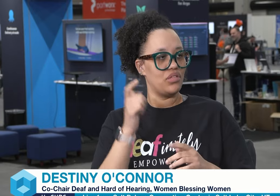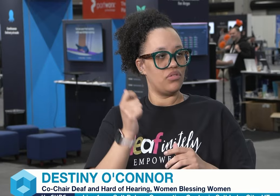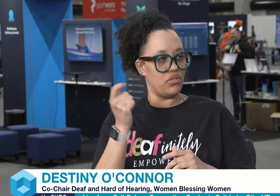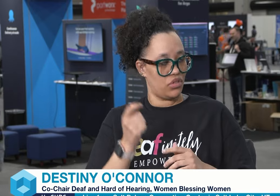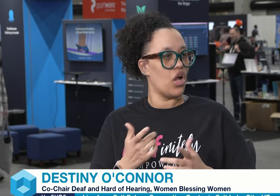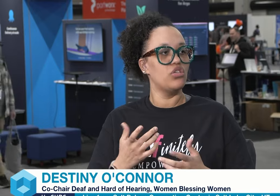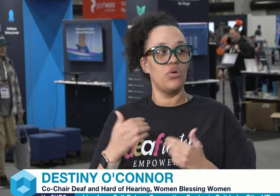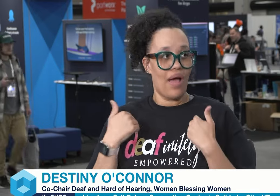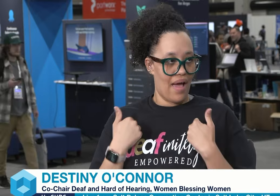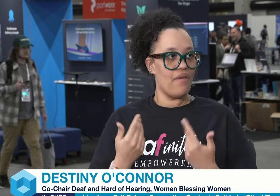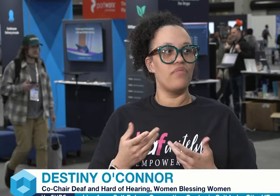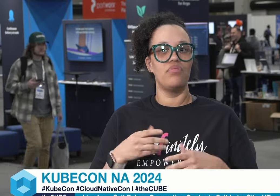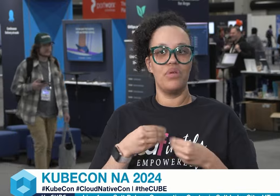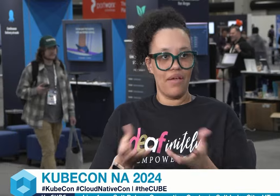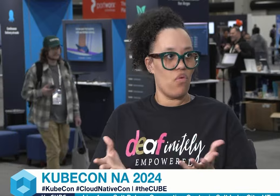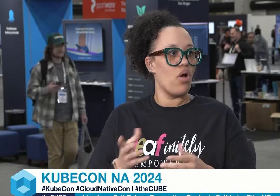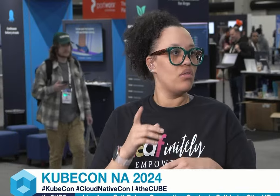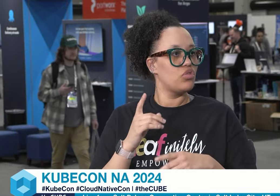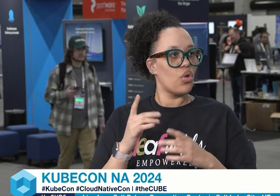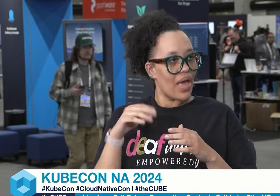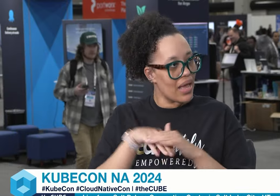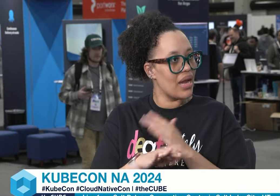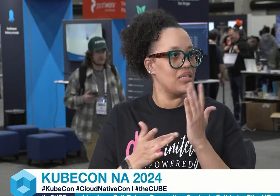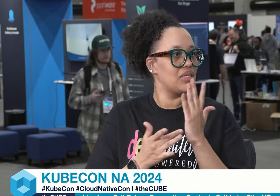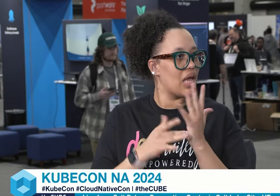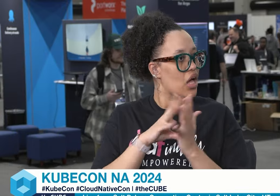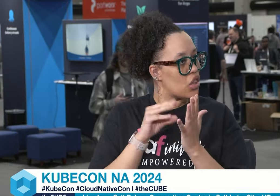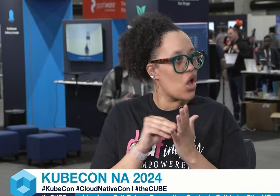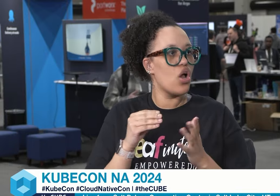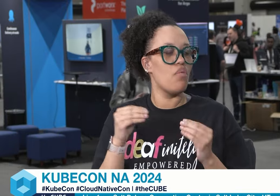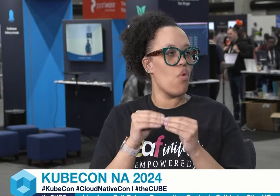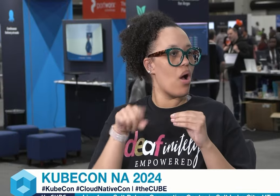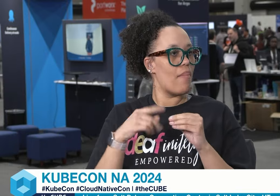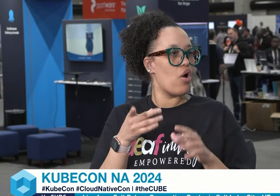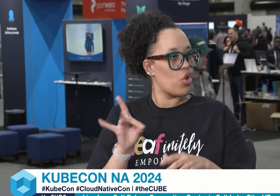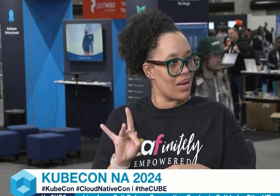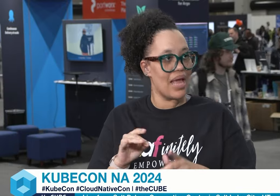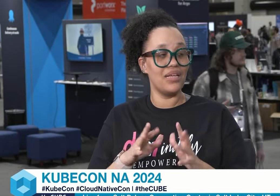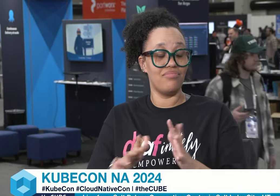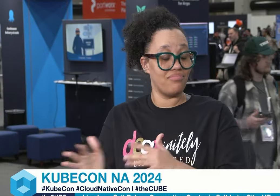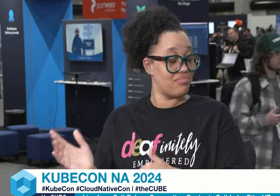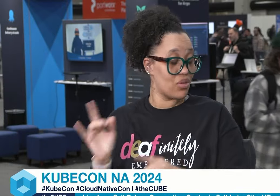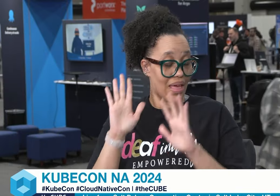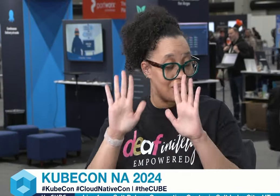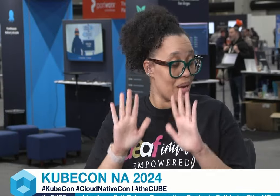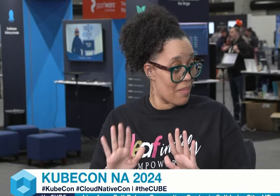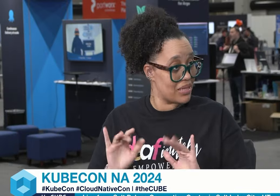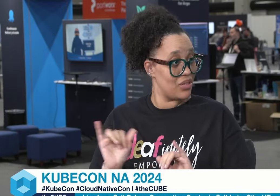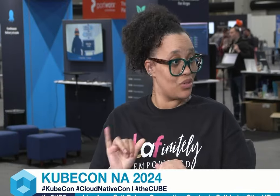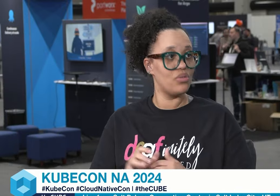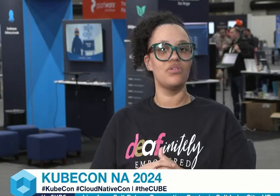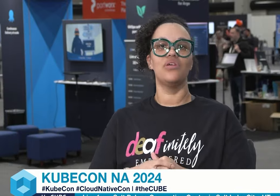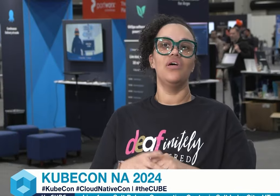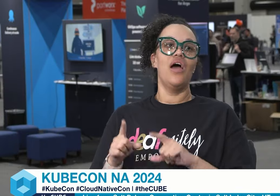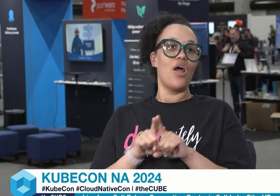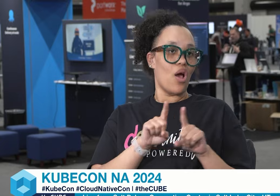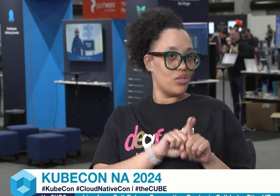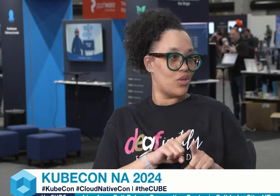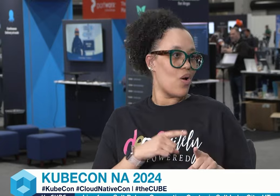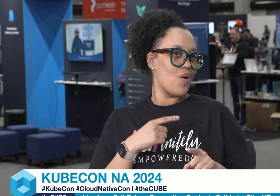the Linux Foundation scholarships, we have those and I'm involved in that. Getting people into tech, learning more about Kubernetes. It's been amazing too.